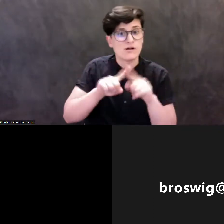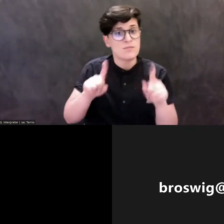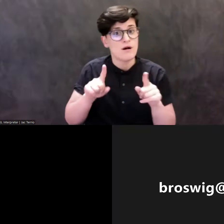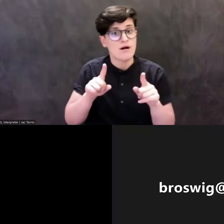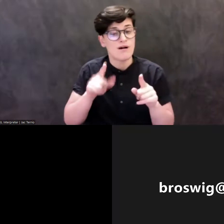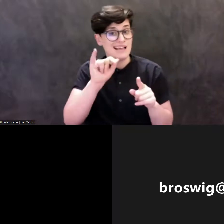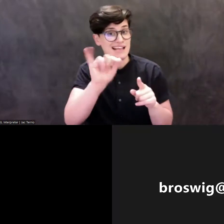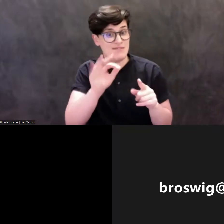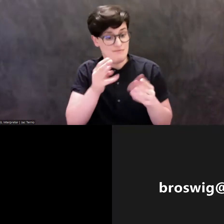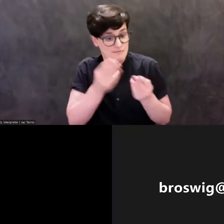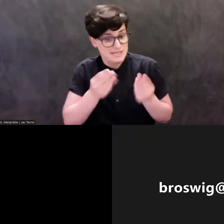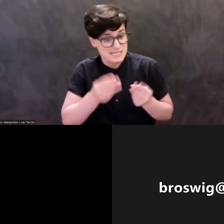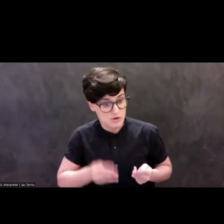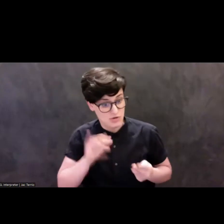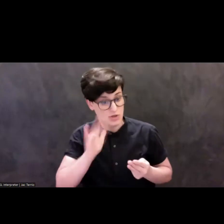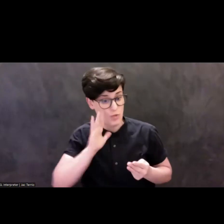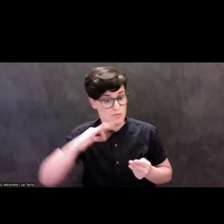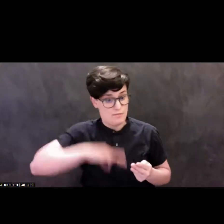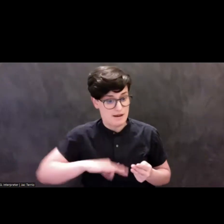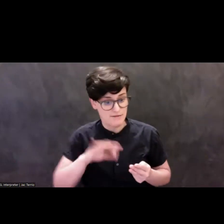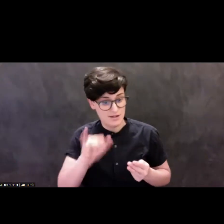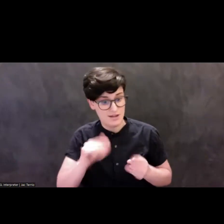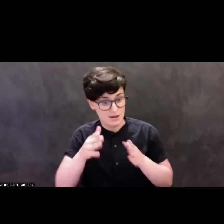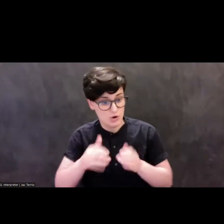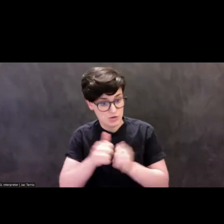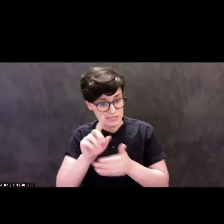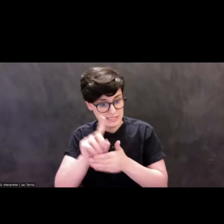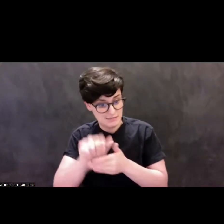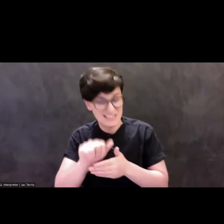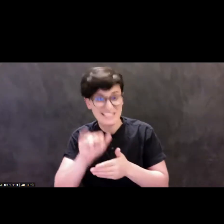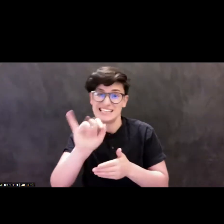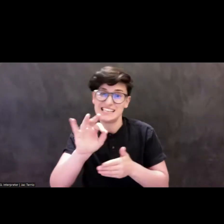are significantly more expensive, cost becomes a thing.